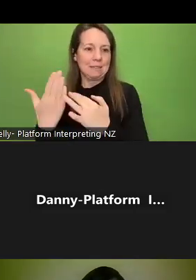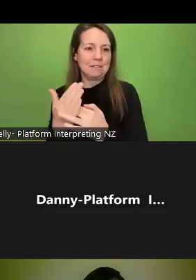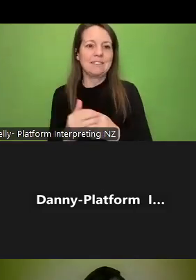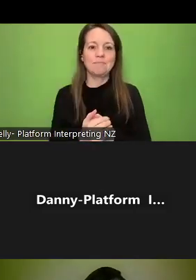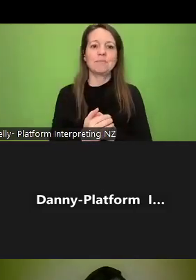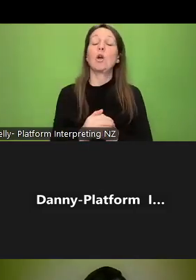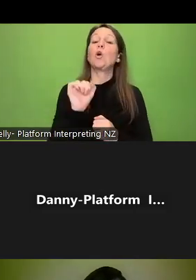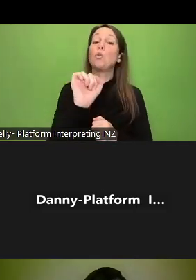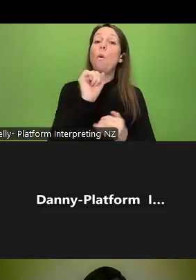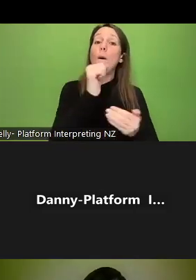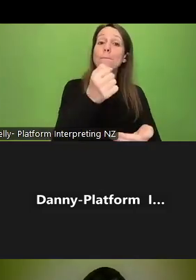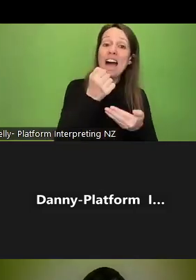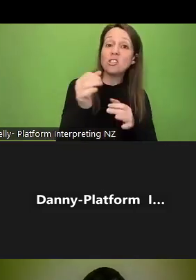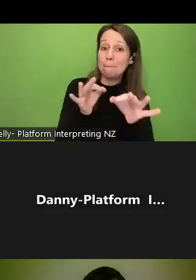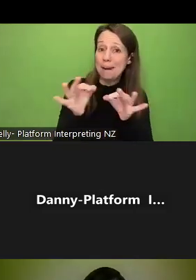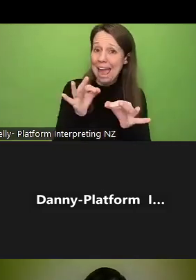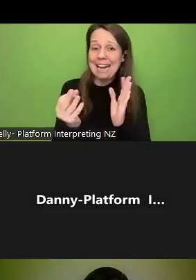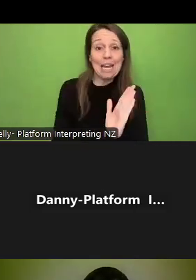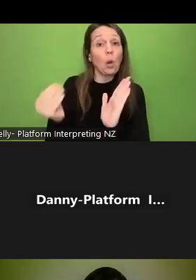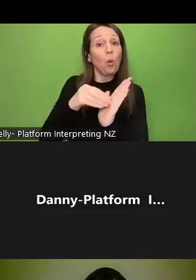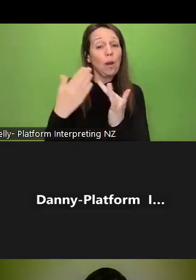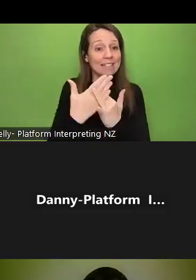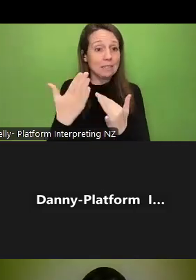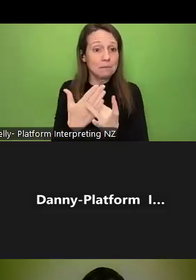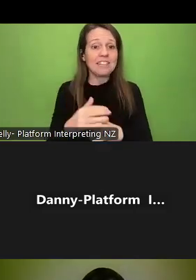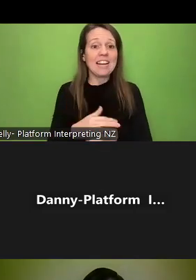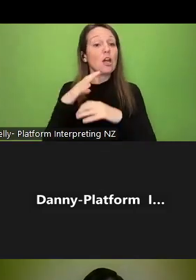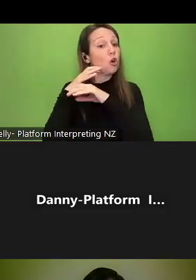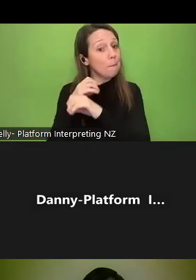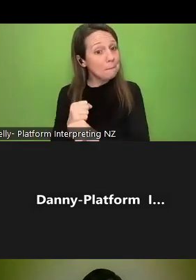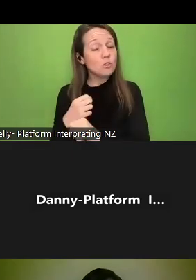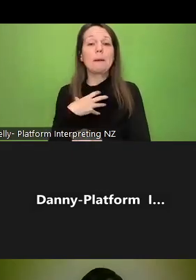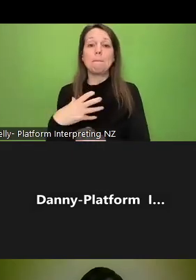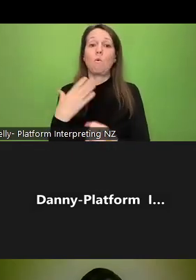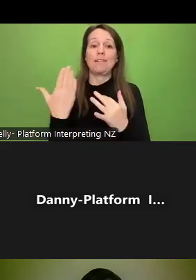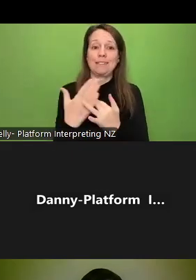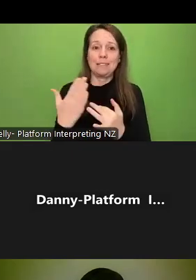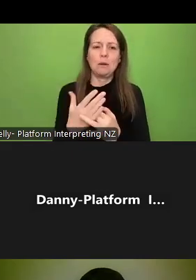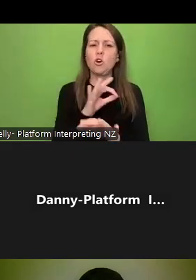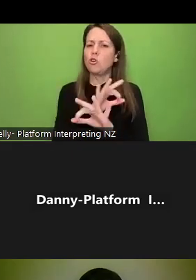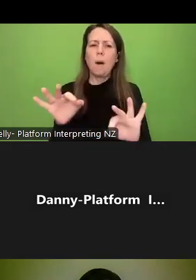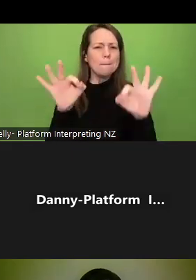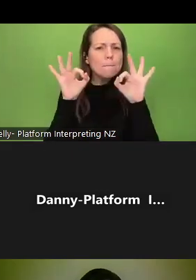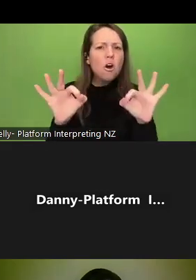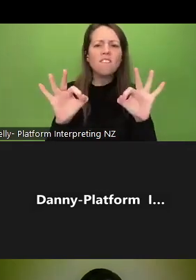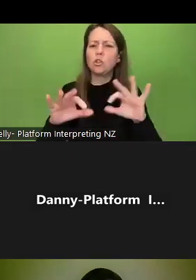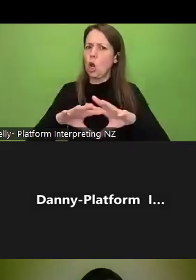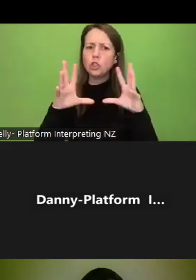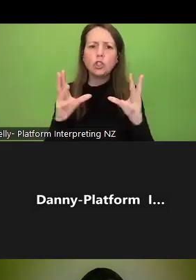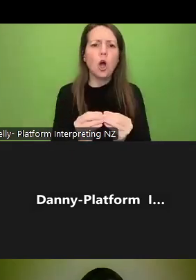And commit to being more accessible. So, yes, not perfect, not totally, just more. We can always be more, we can always do more.